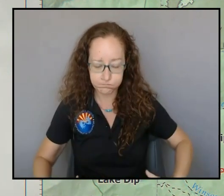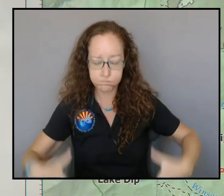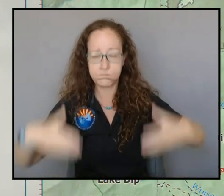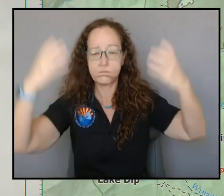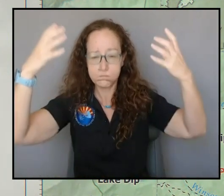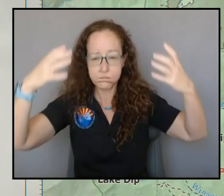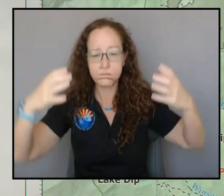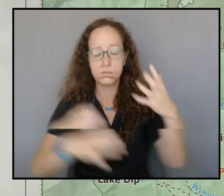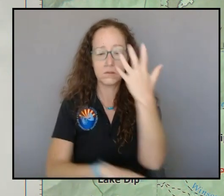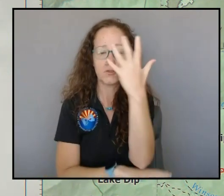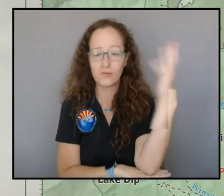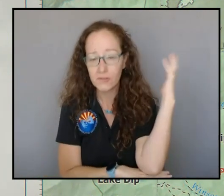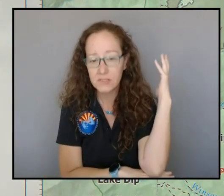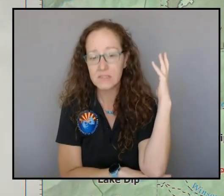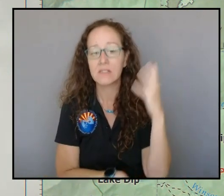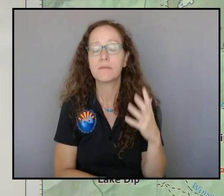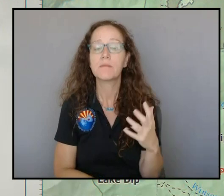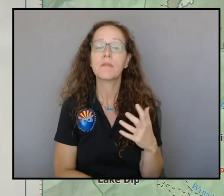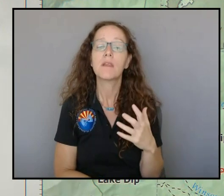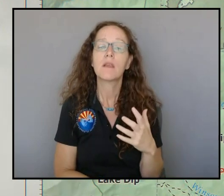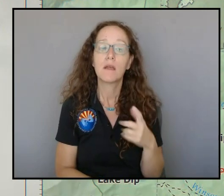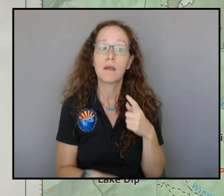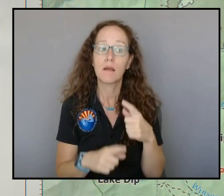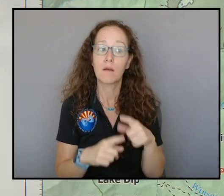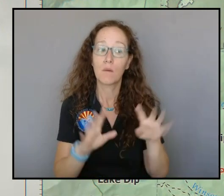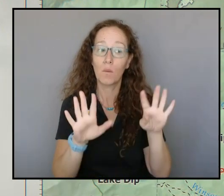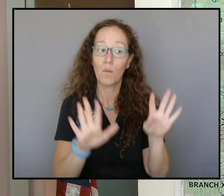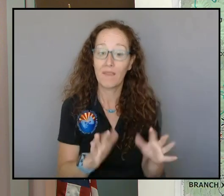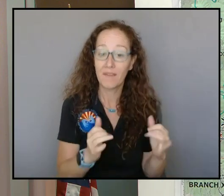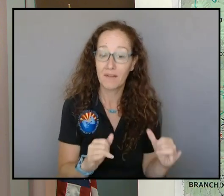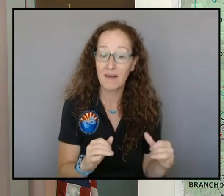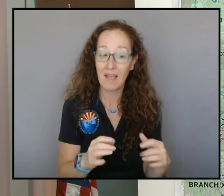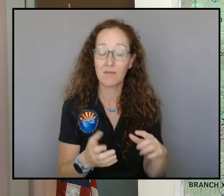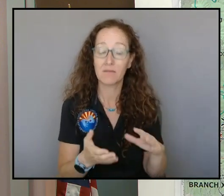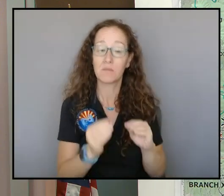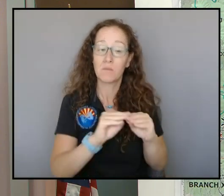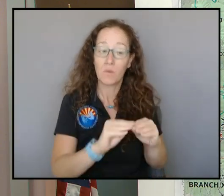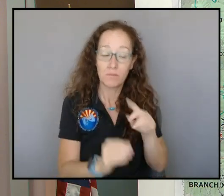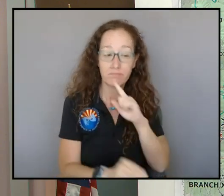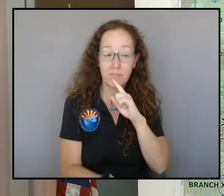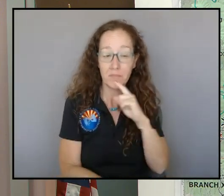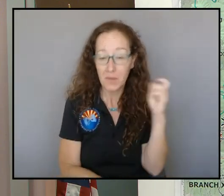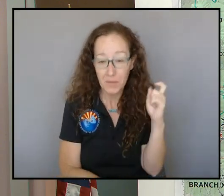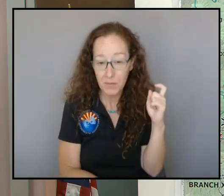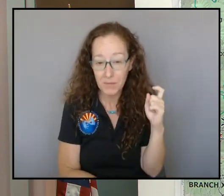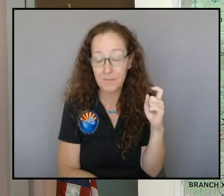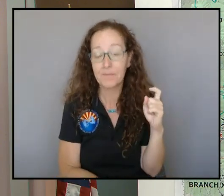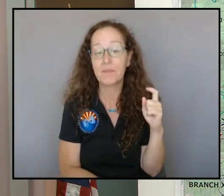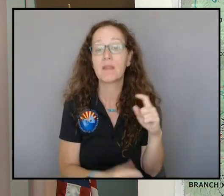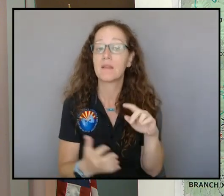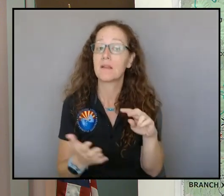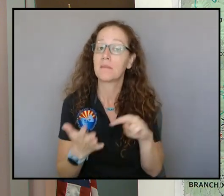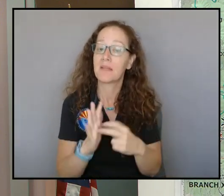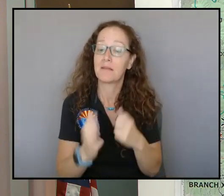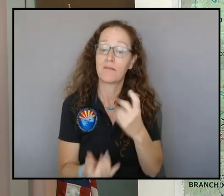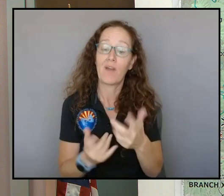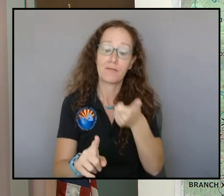into a little drier climate type of deal. So that fire is able to move more freely in there. And that is what's also